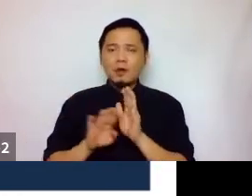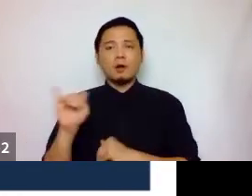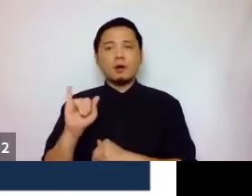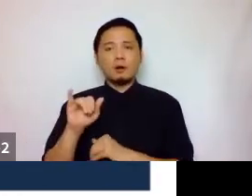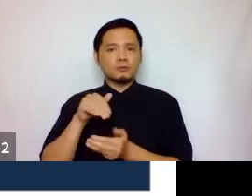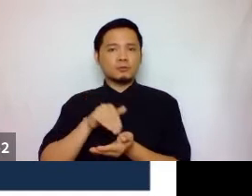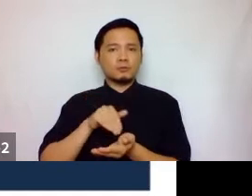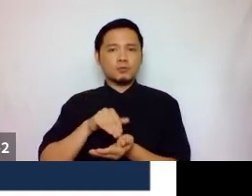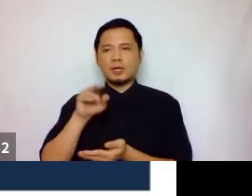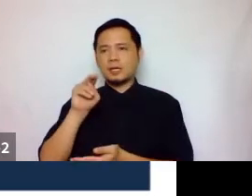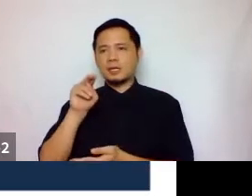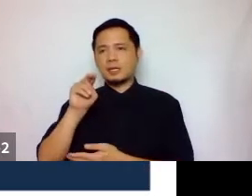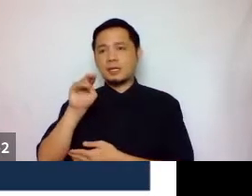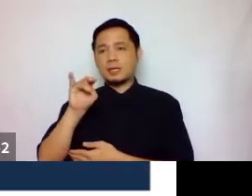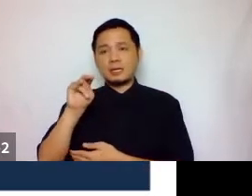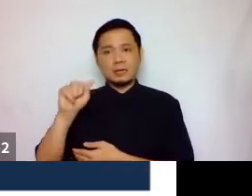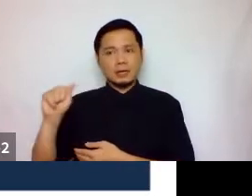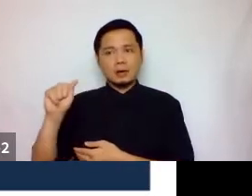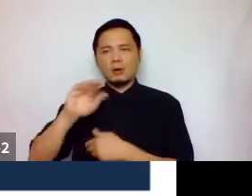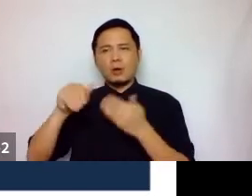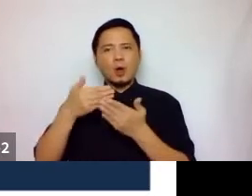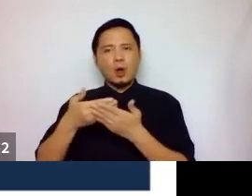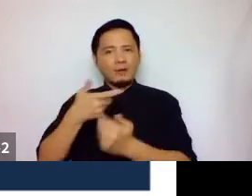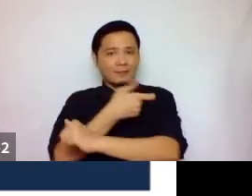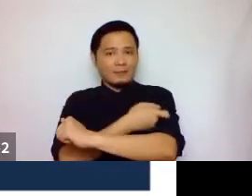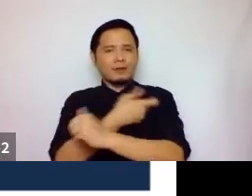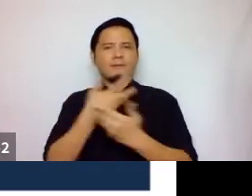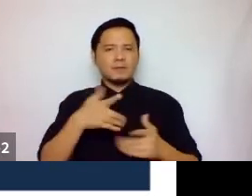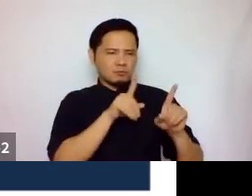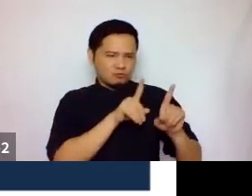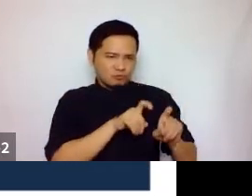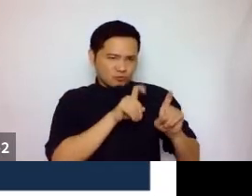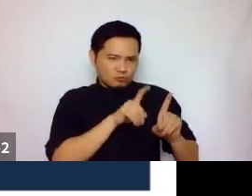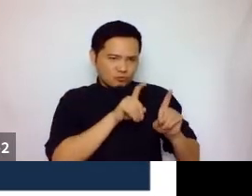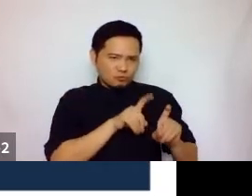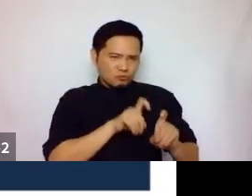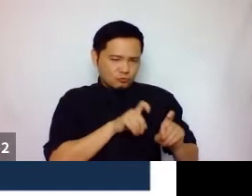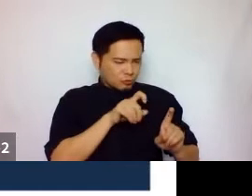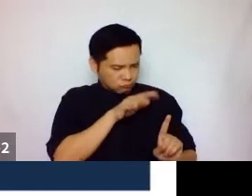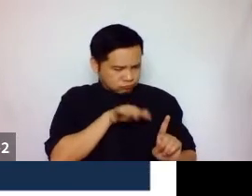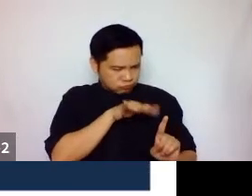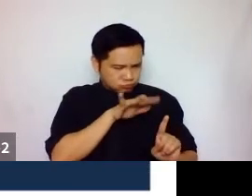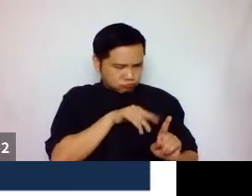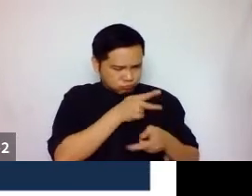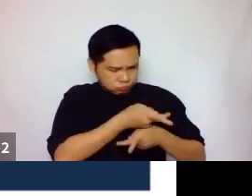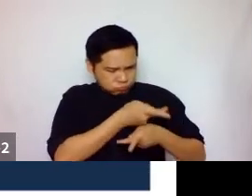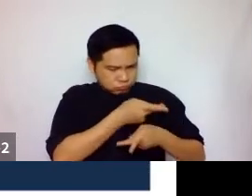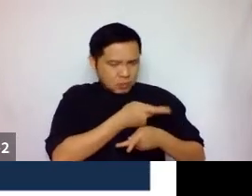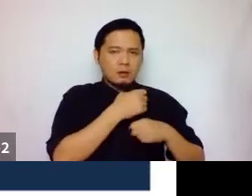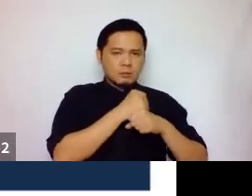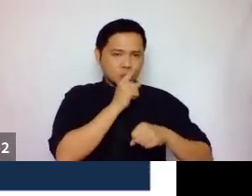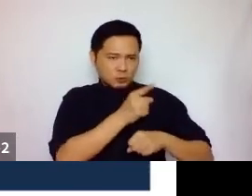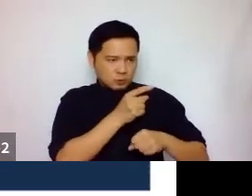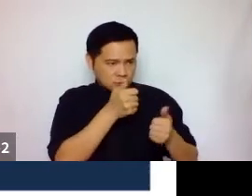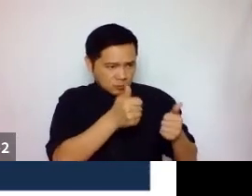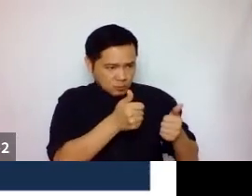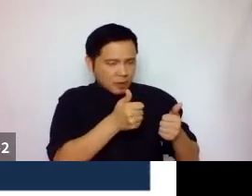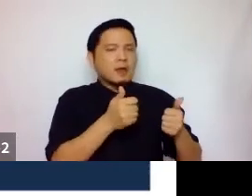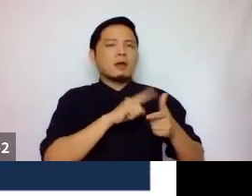The vaccines went through clinical trials before they were circulated around the world.